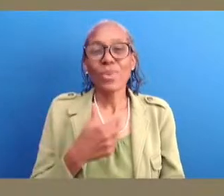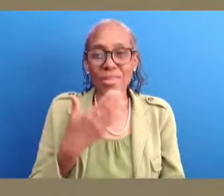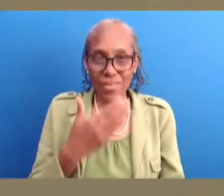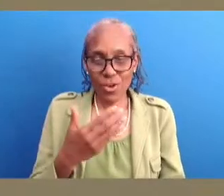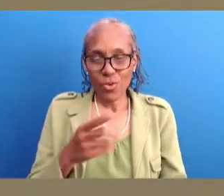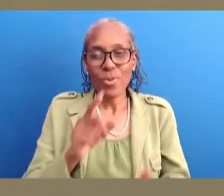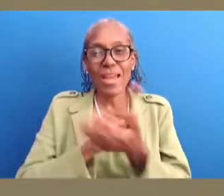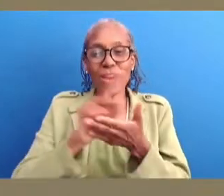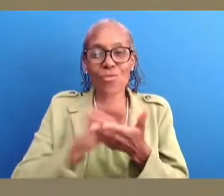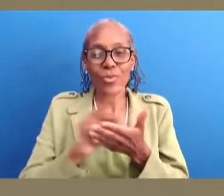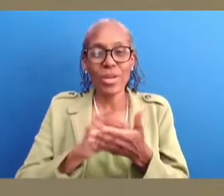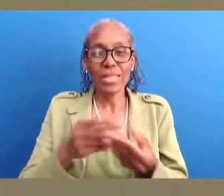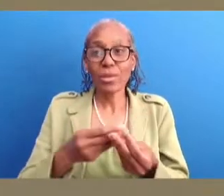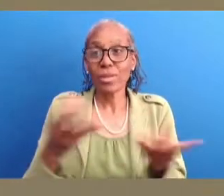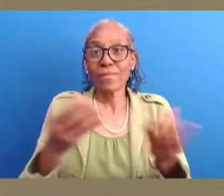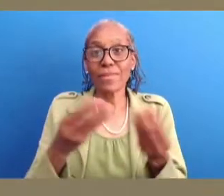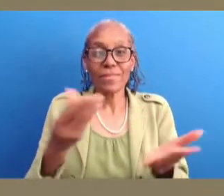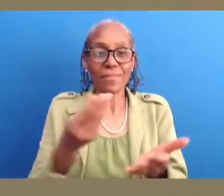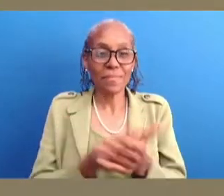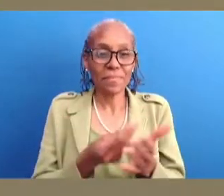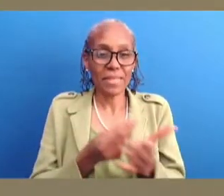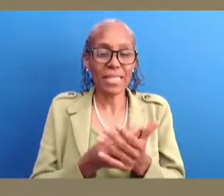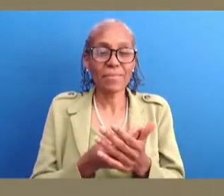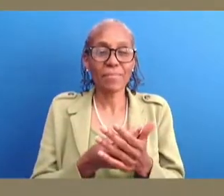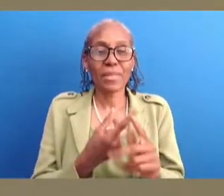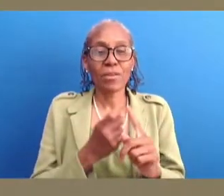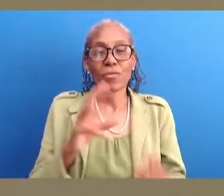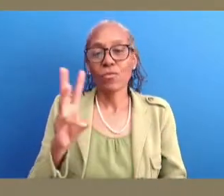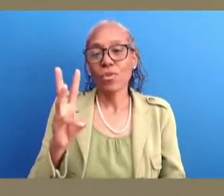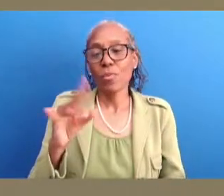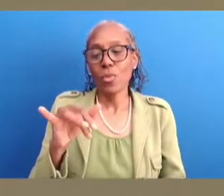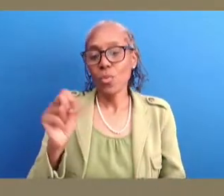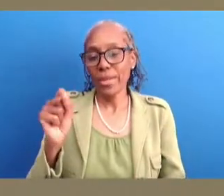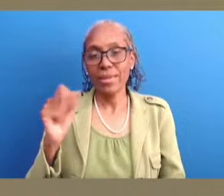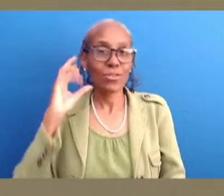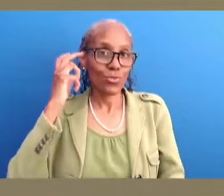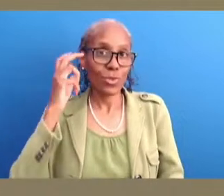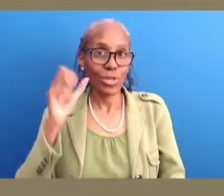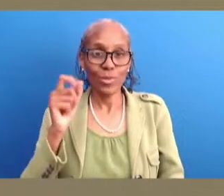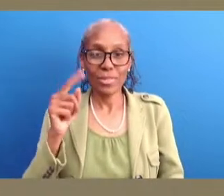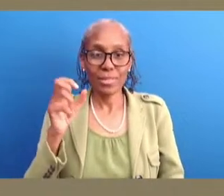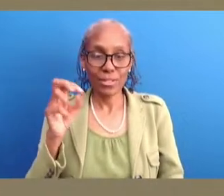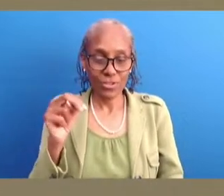IT LAST, BUT THANK YOU VERY MUCH SO MUCH.